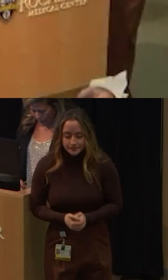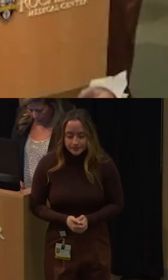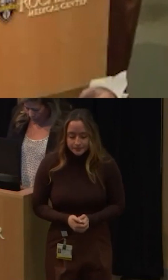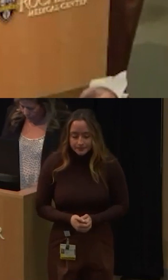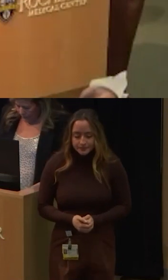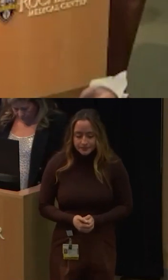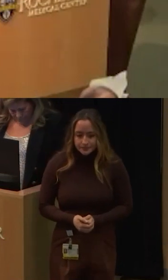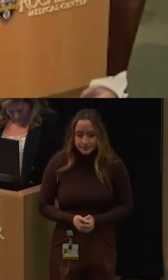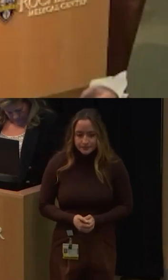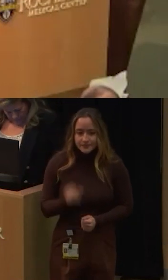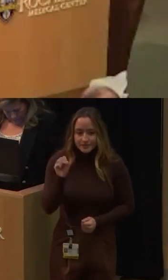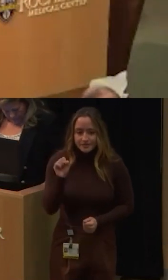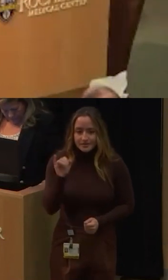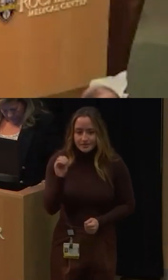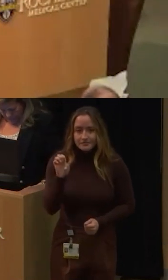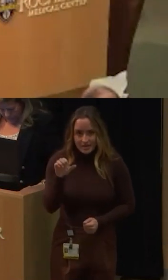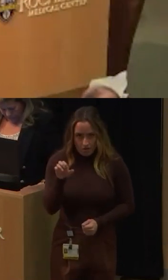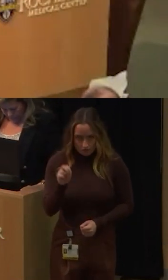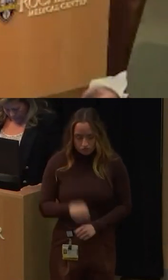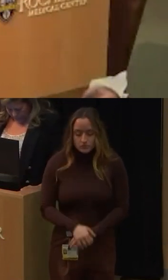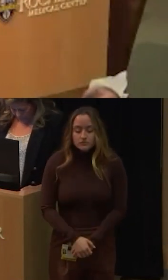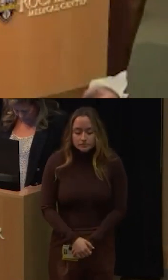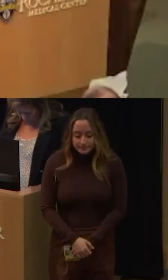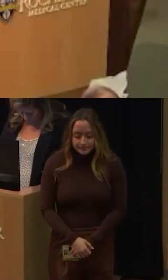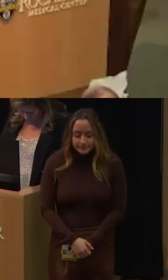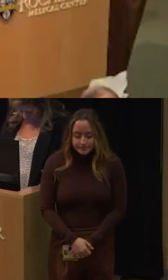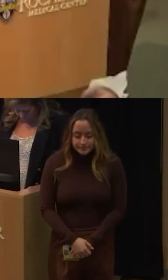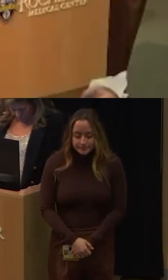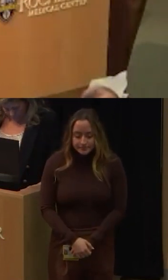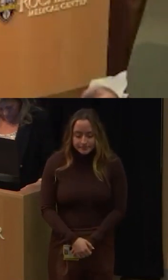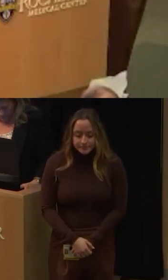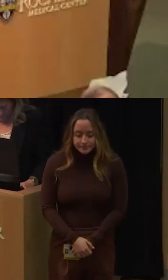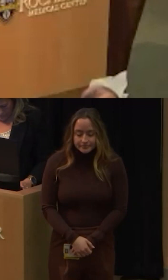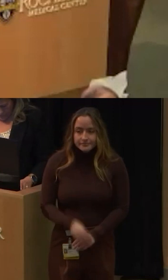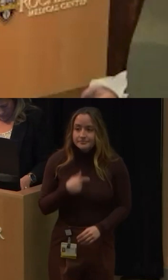Number one, let me just thank Telva and everyone that has joined today